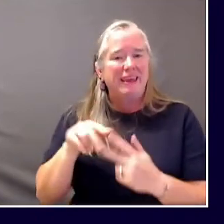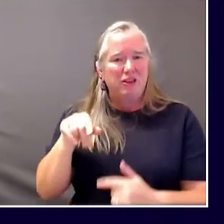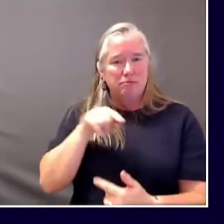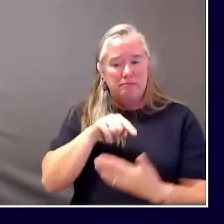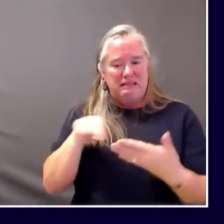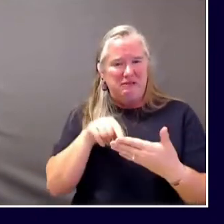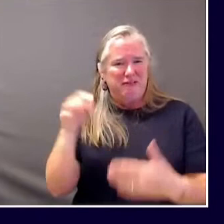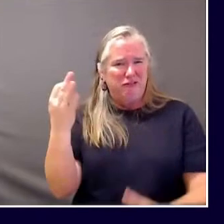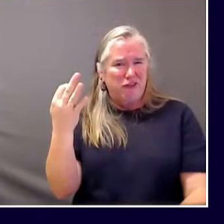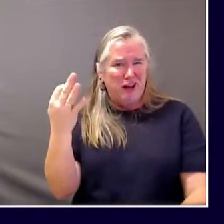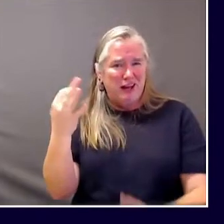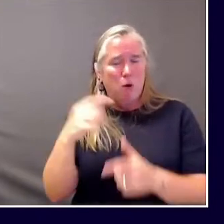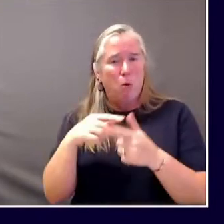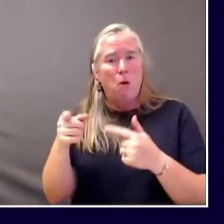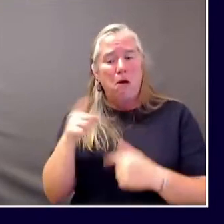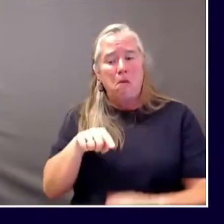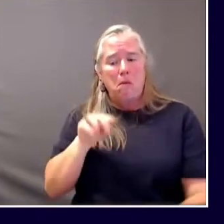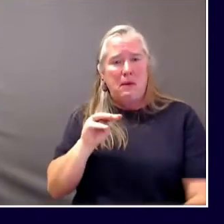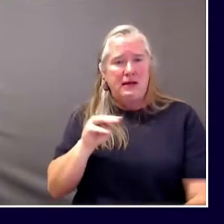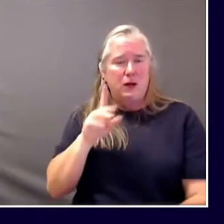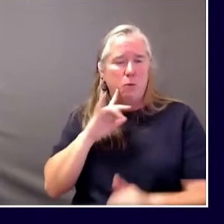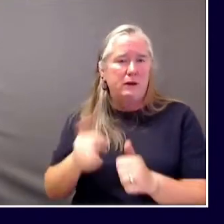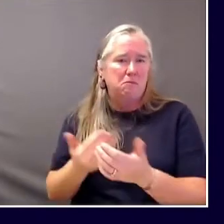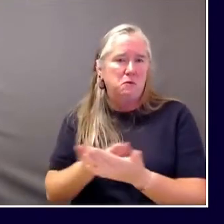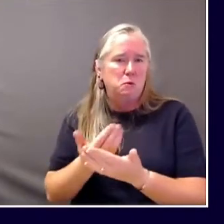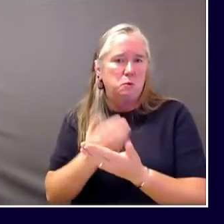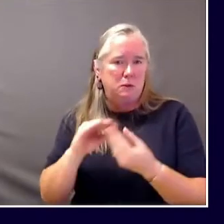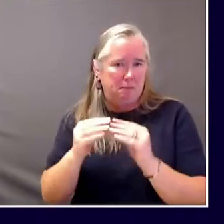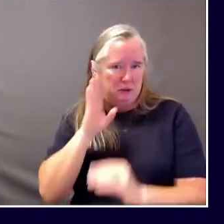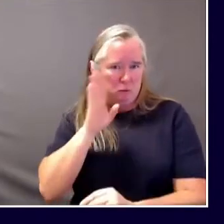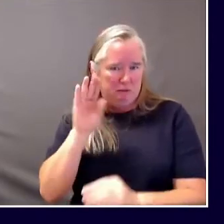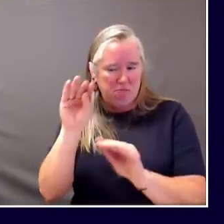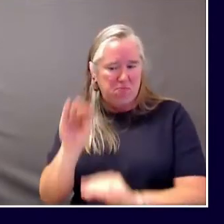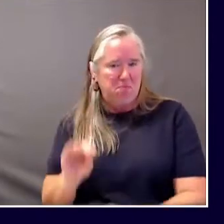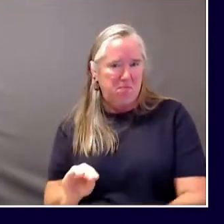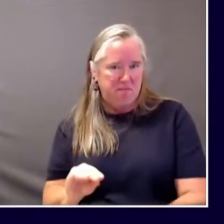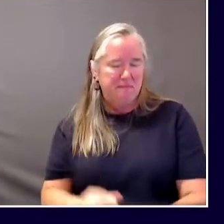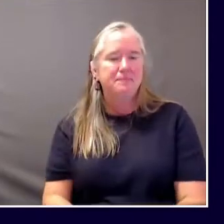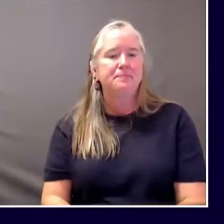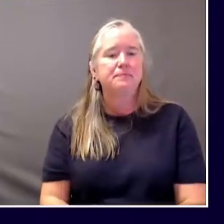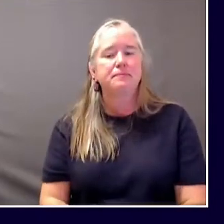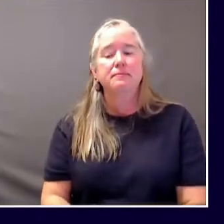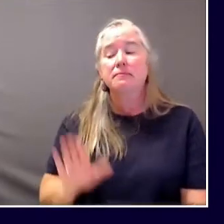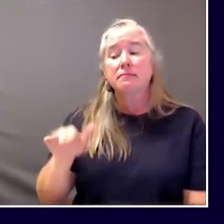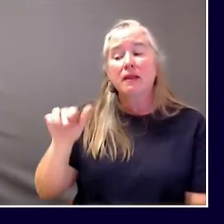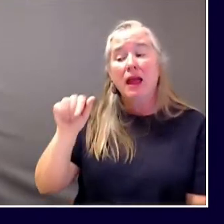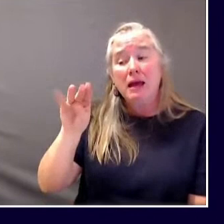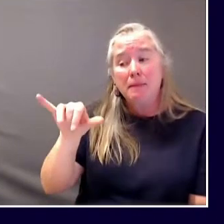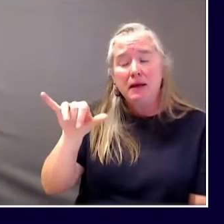thank god I just it's it's important to note